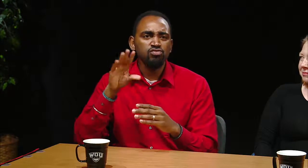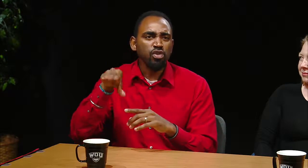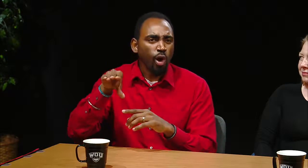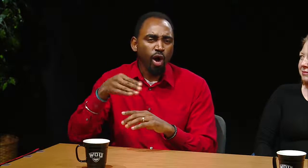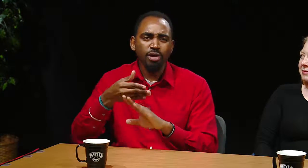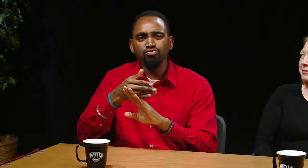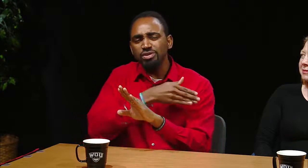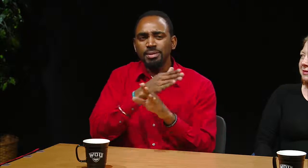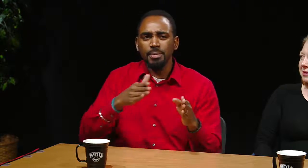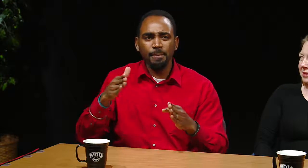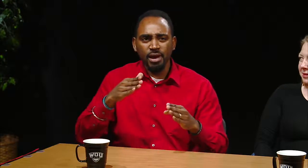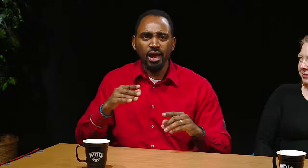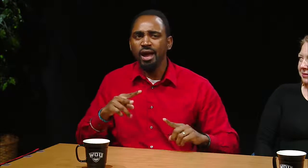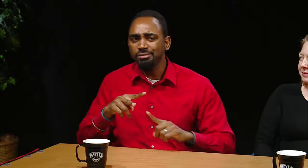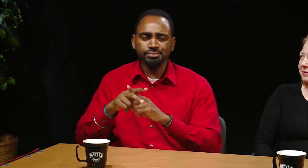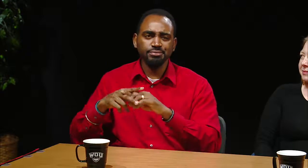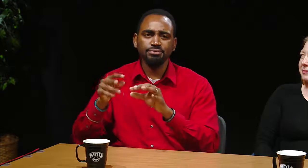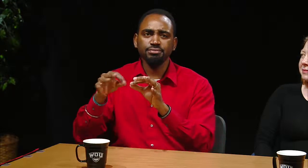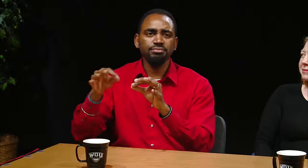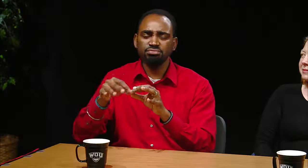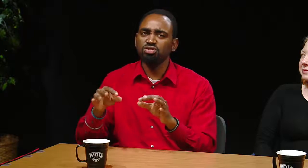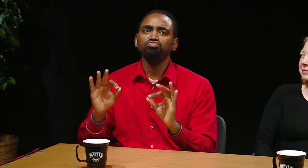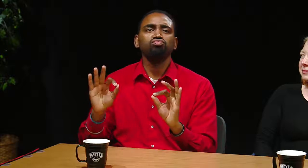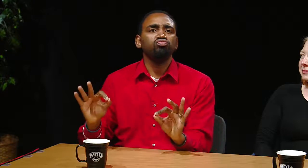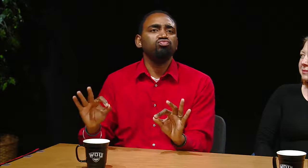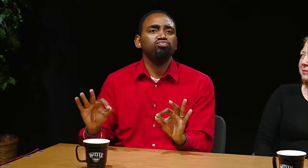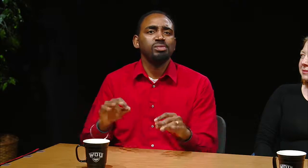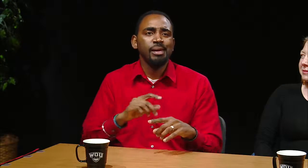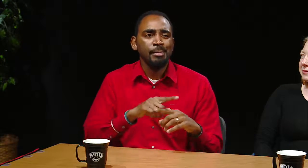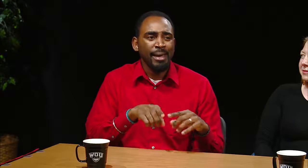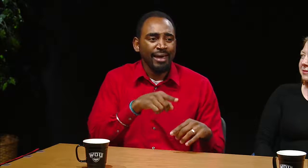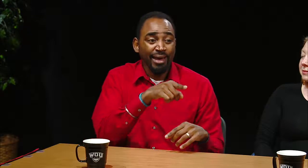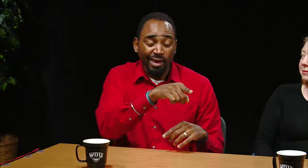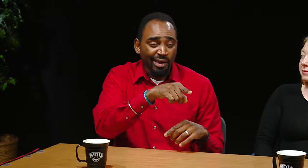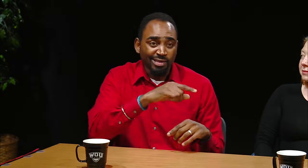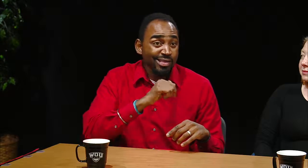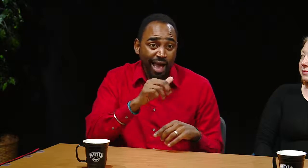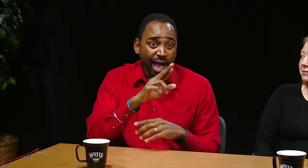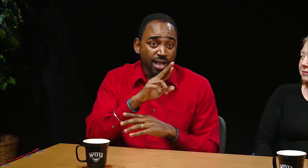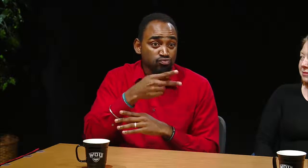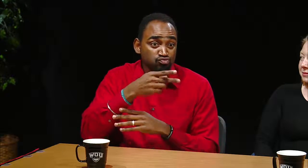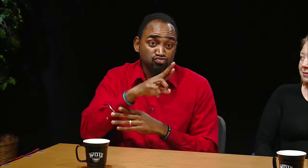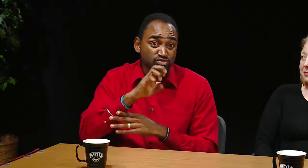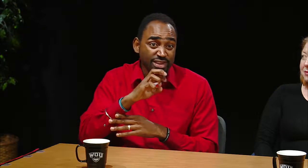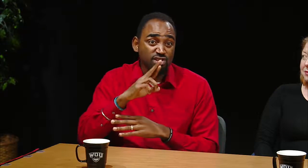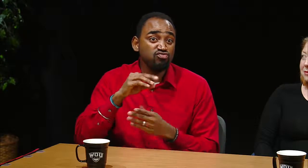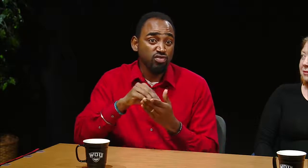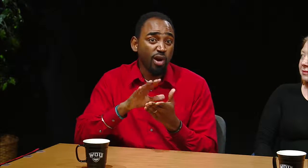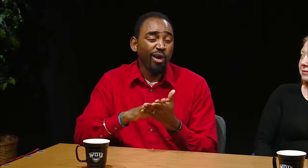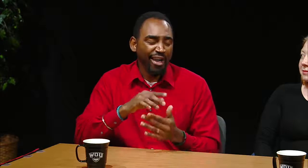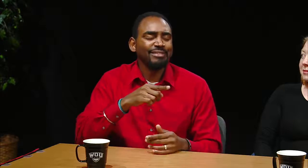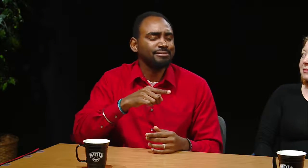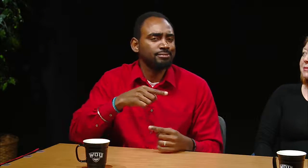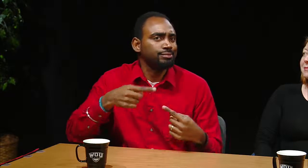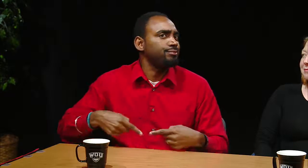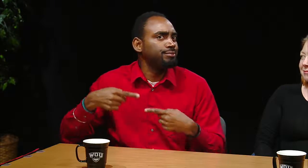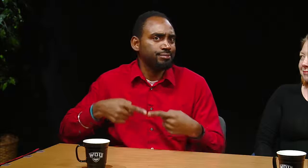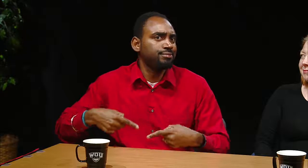until you have to put those down -- those sounds down in writing. So that video, because it was so intense,